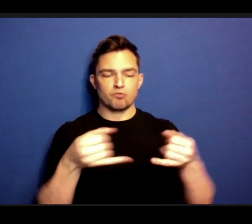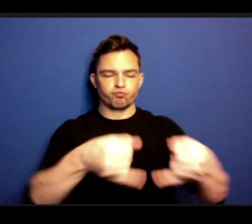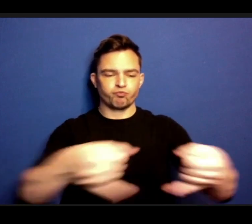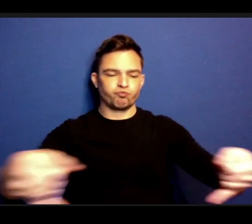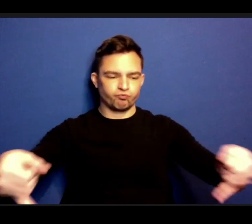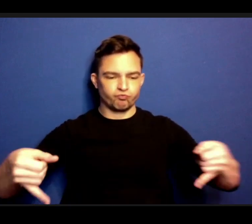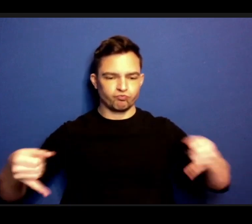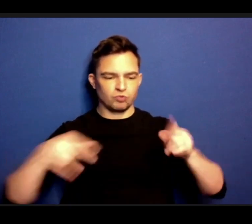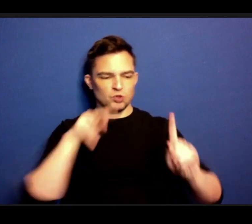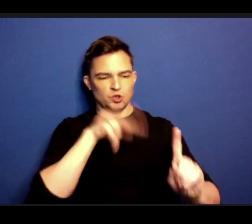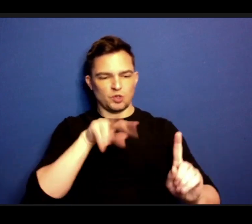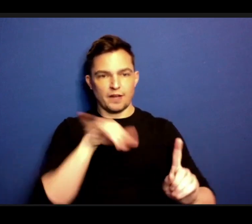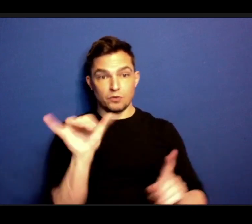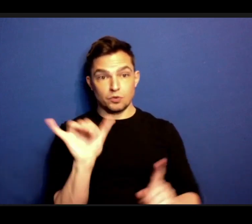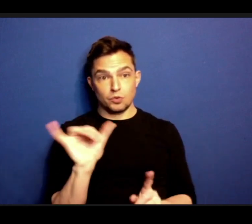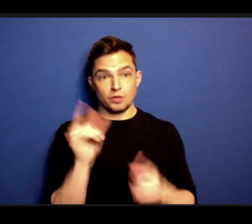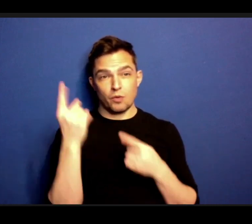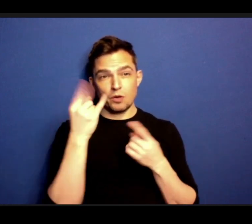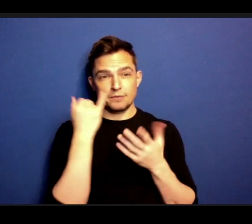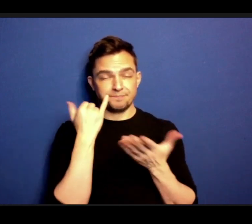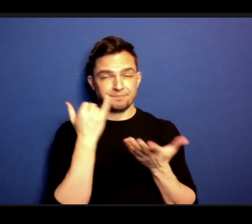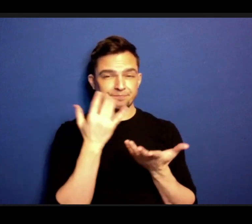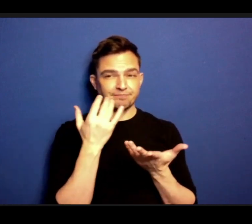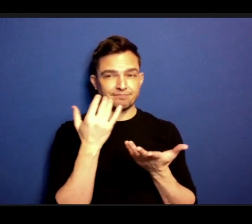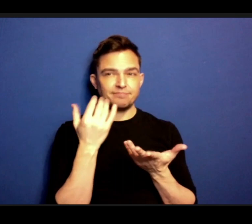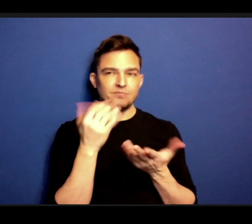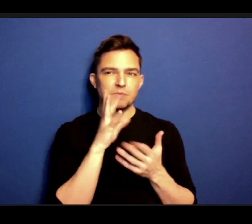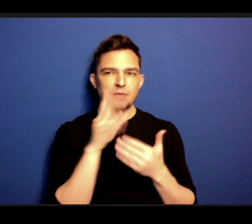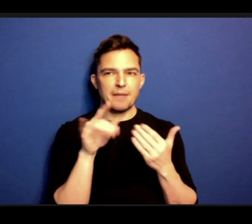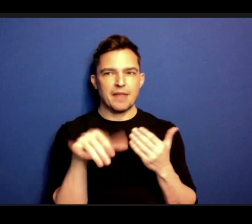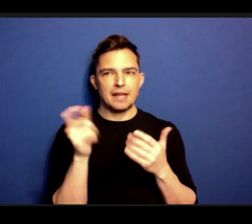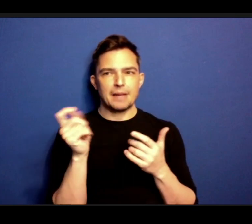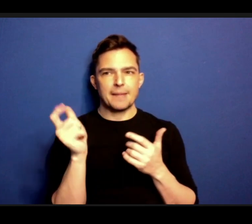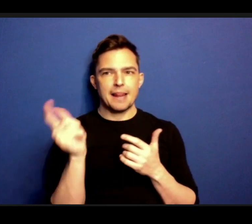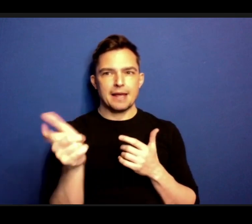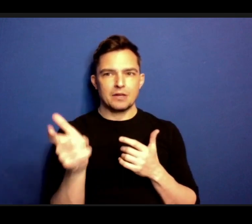And I wonder, and maybe you can speak to this a bit later on, about how that also impacted